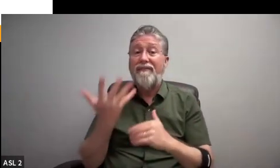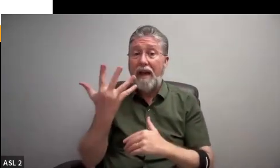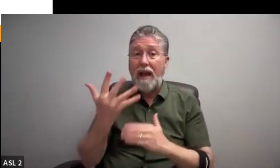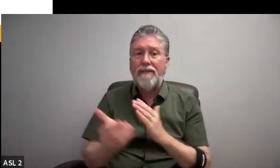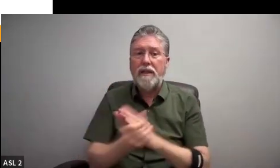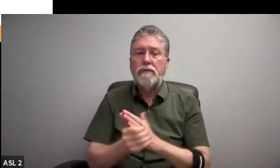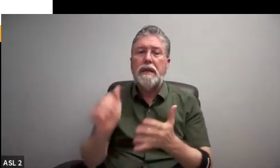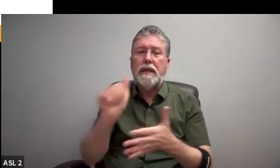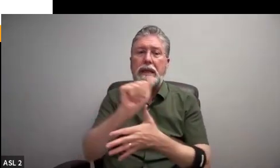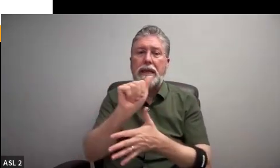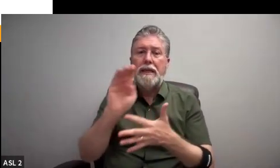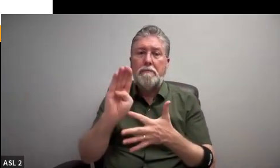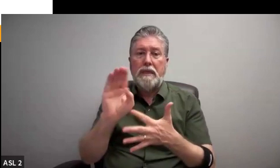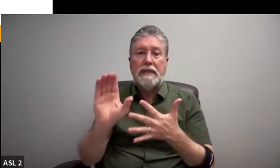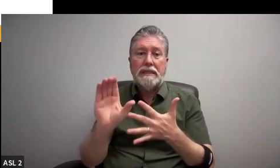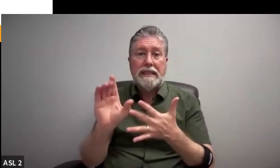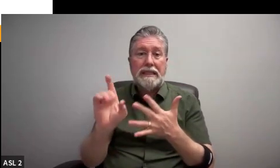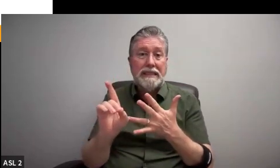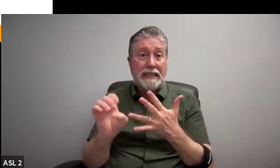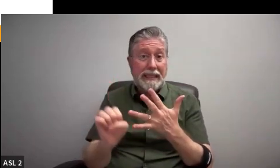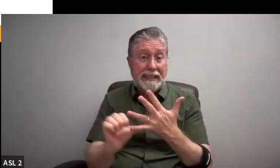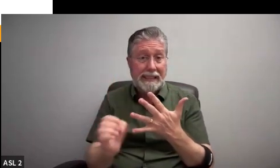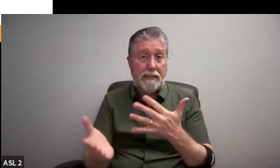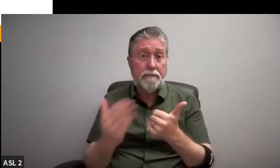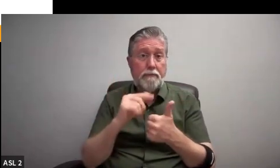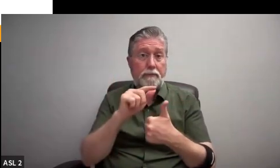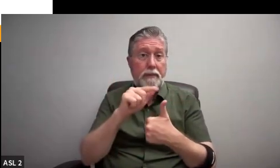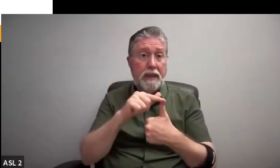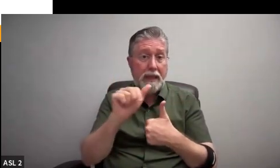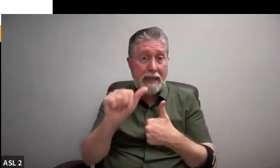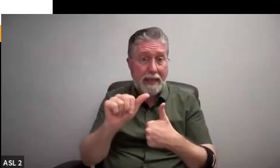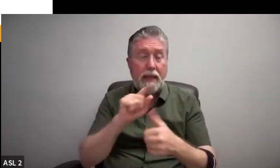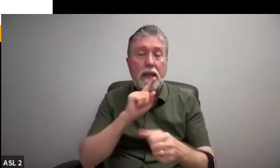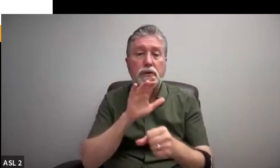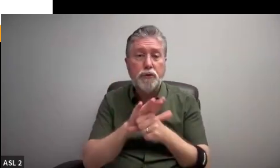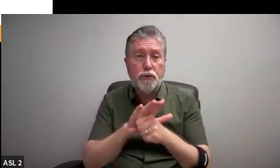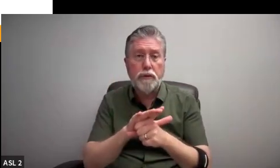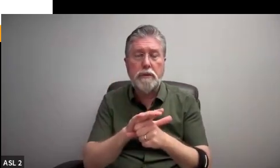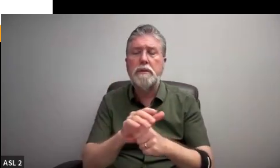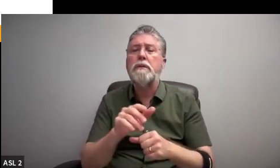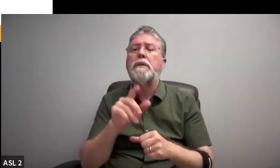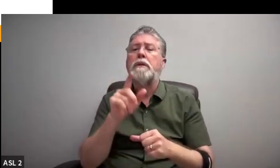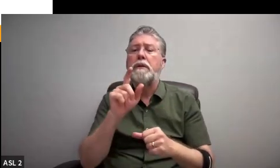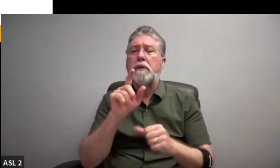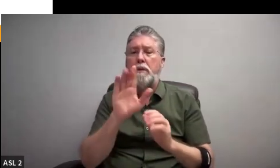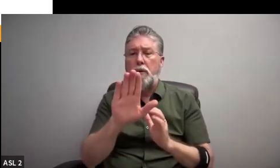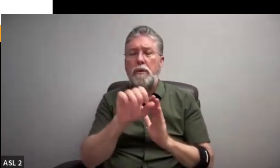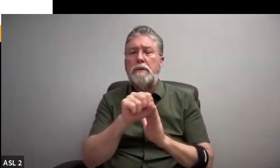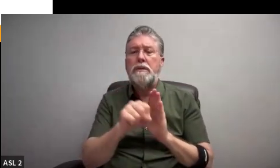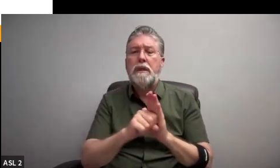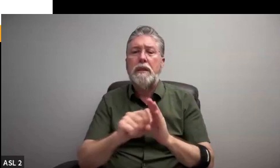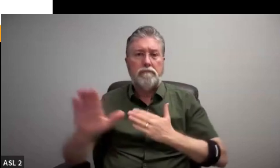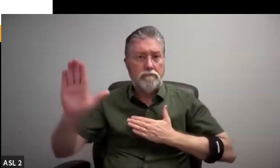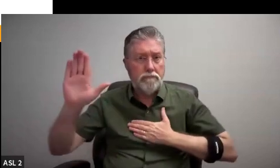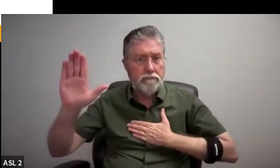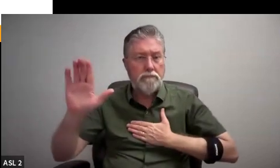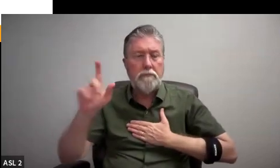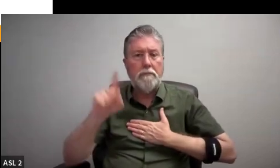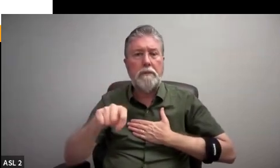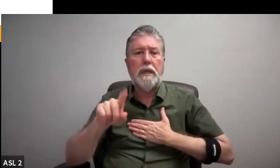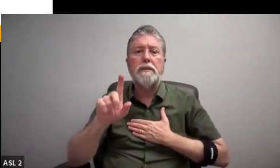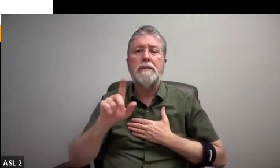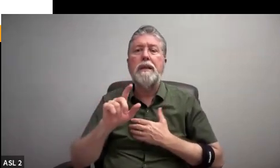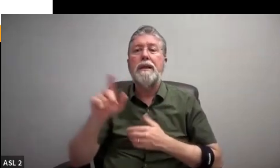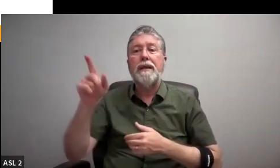D, and E. Attachment A Assurances that the state must attest to and the SUA director must sign.